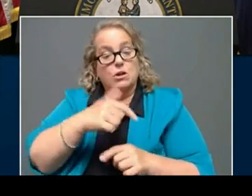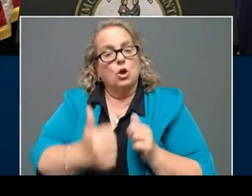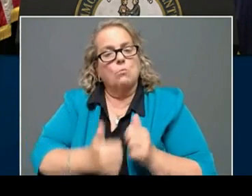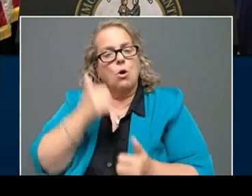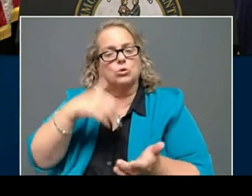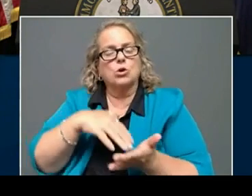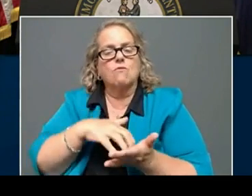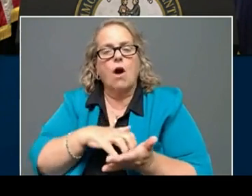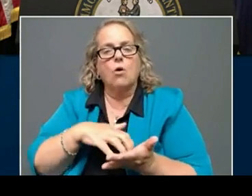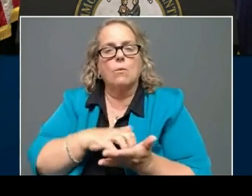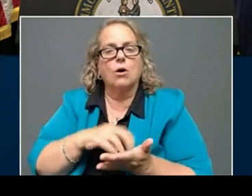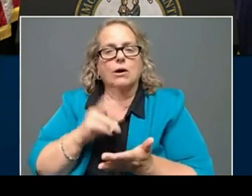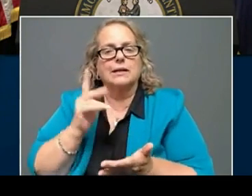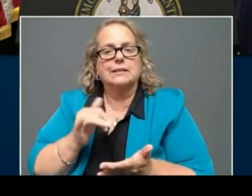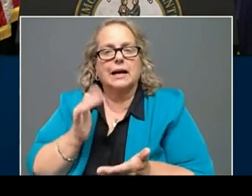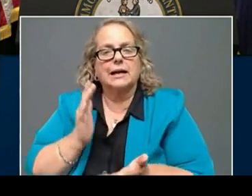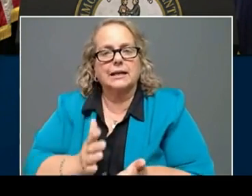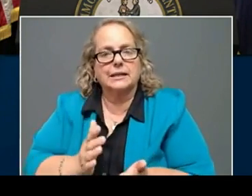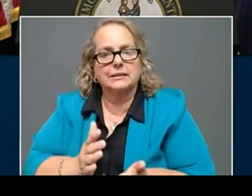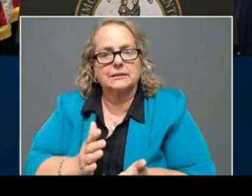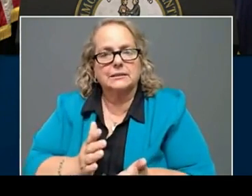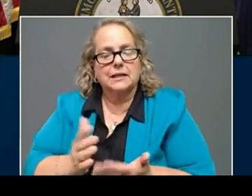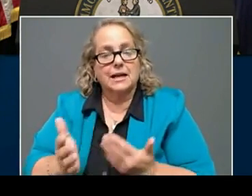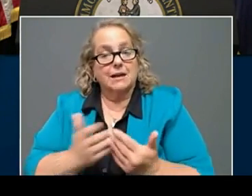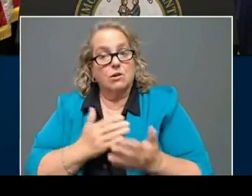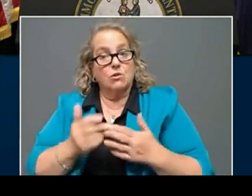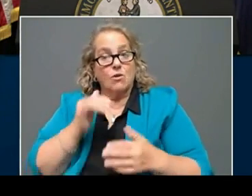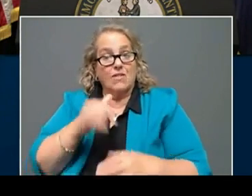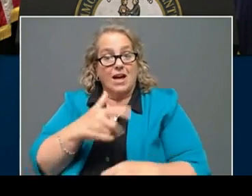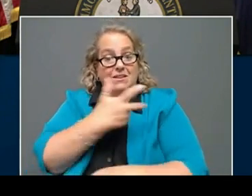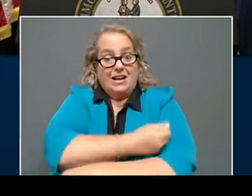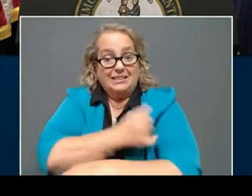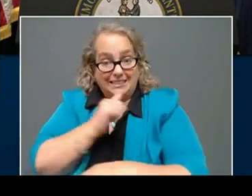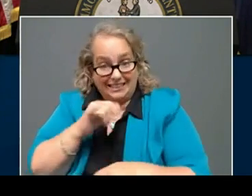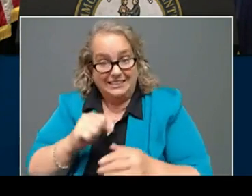though, this vaccine is absolutely protecting that group and every other